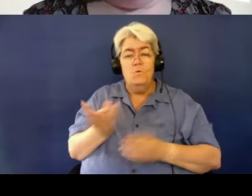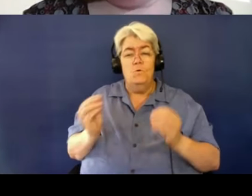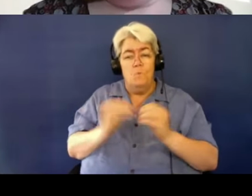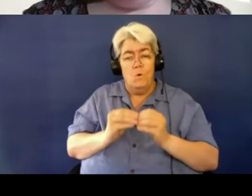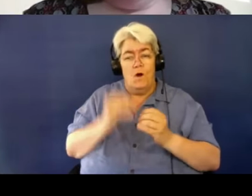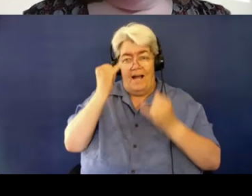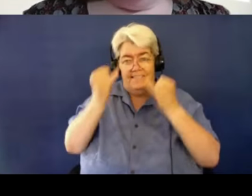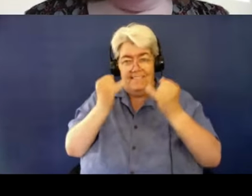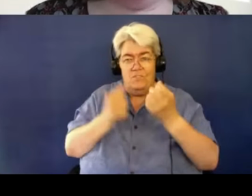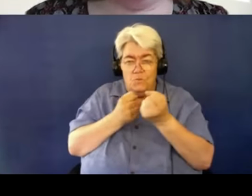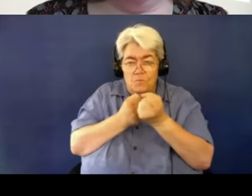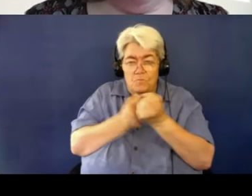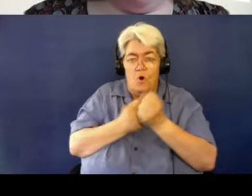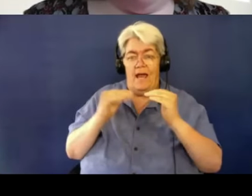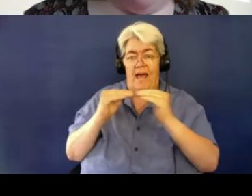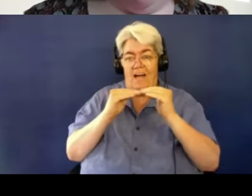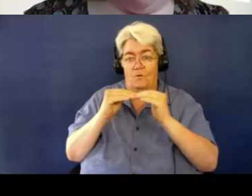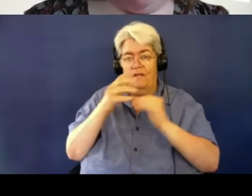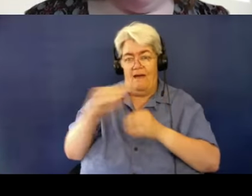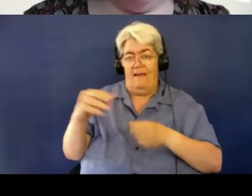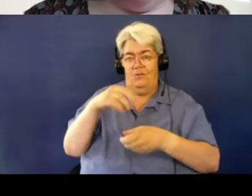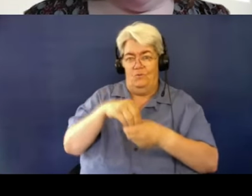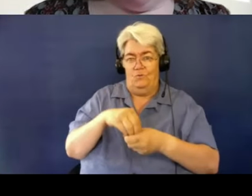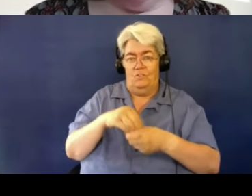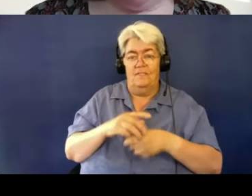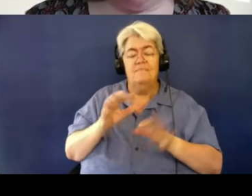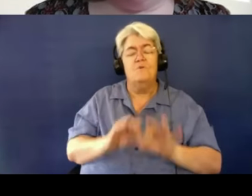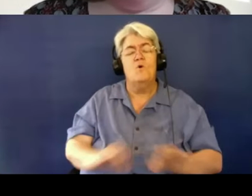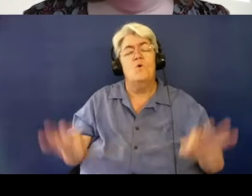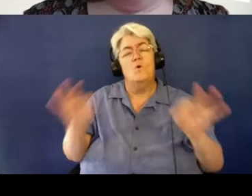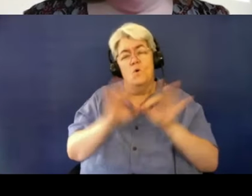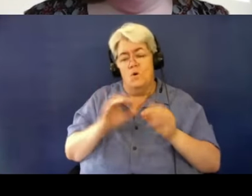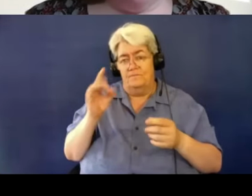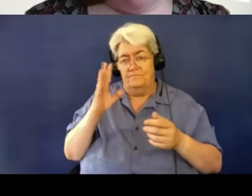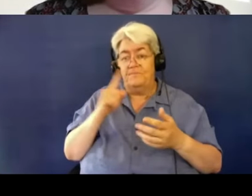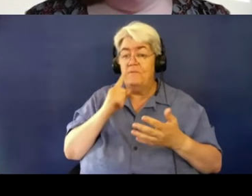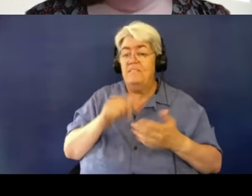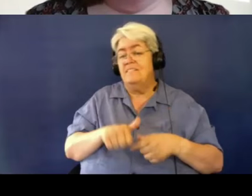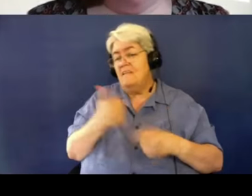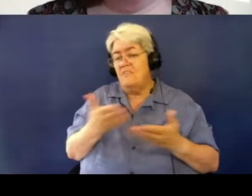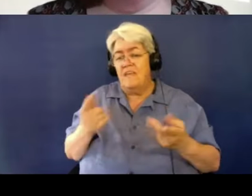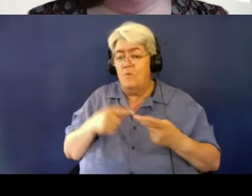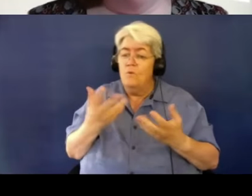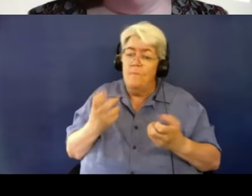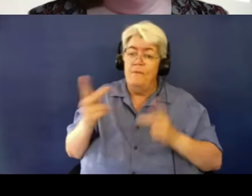These are really important because, the other thing we would like to do with our events is make everyone feel welcome.